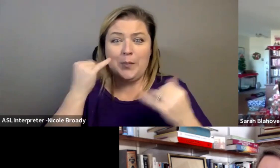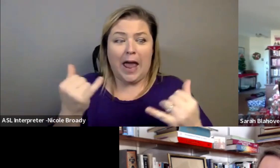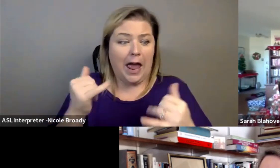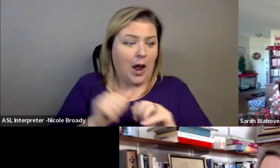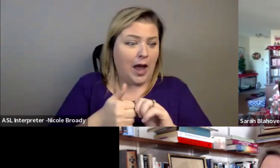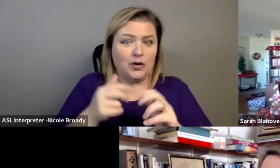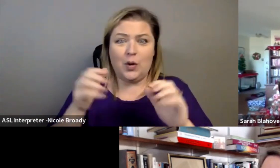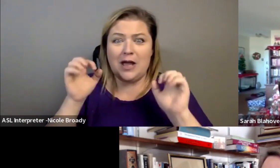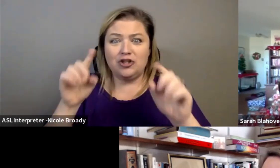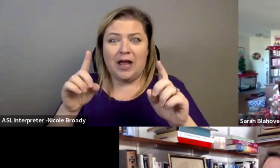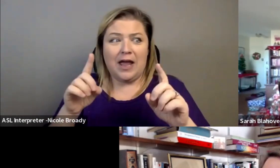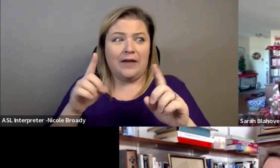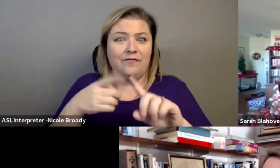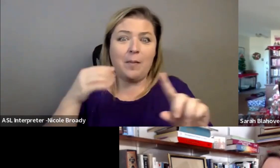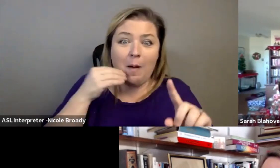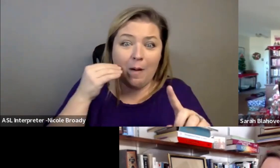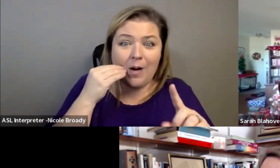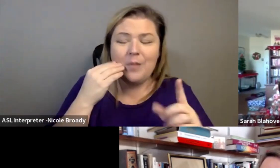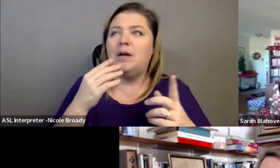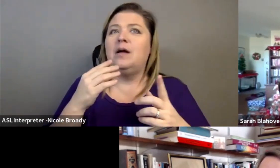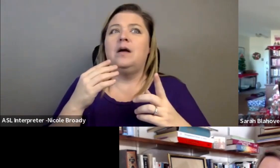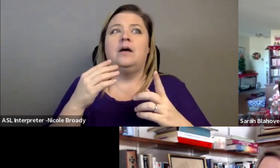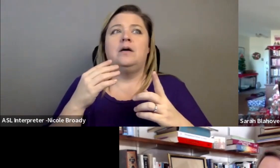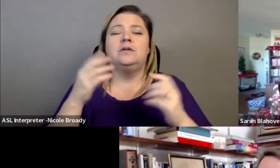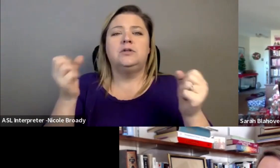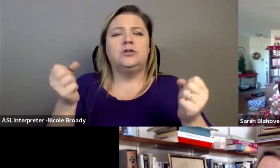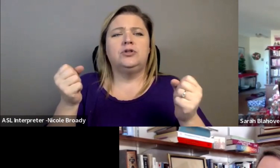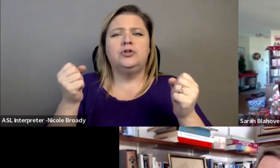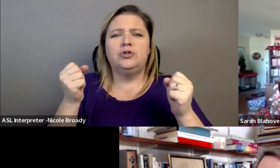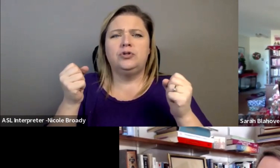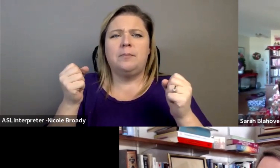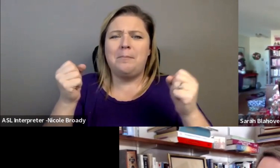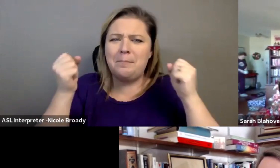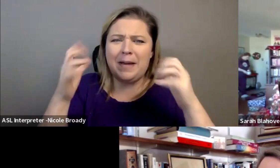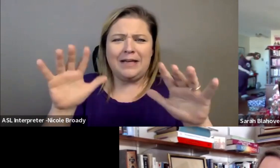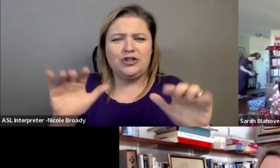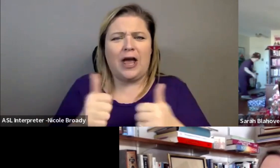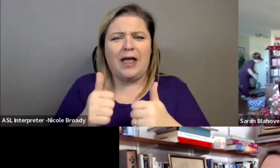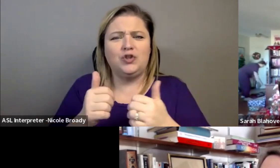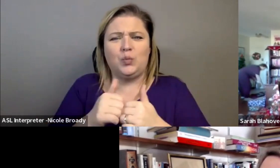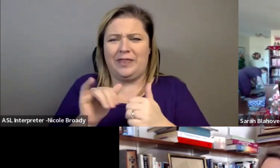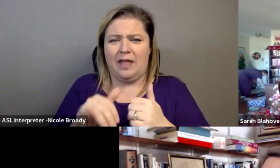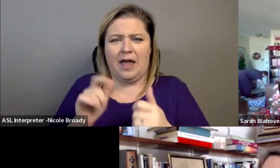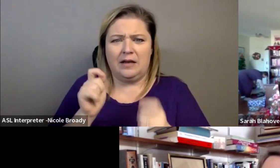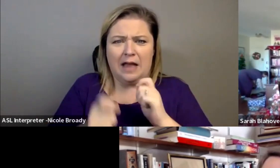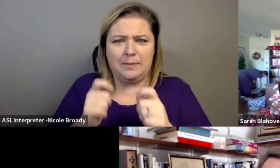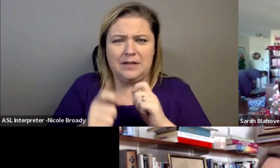educate at home. There were, of course, so many challenges with that, and adapting to that environment, because in many